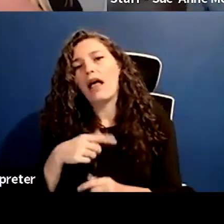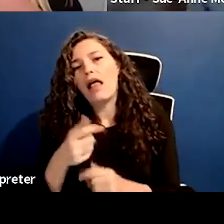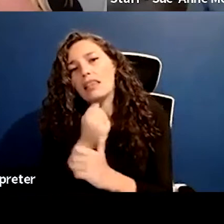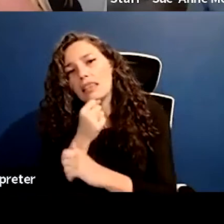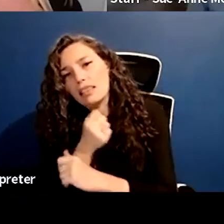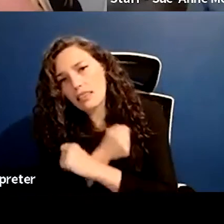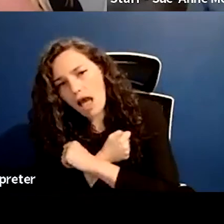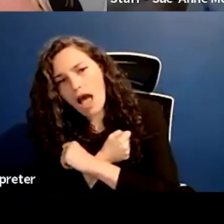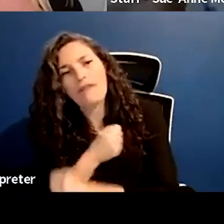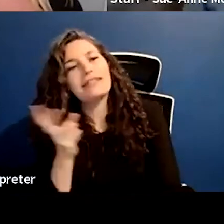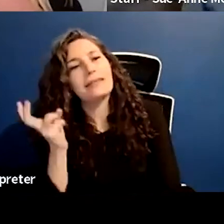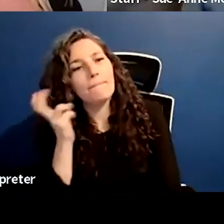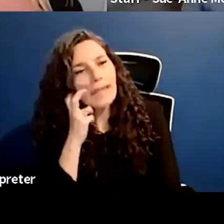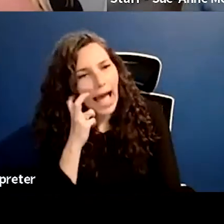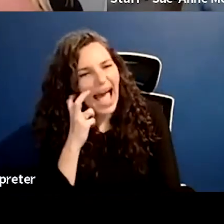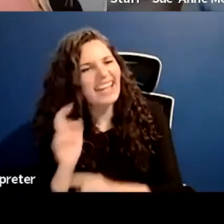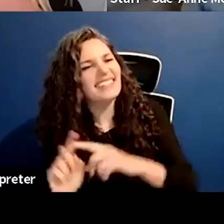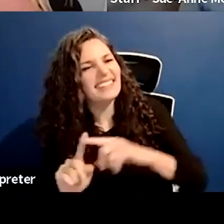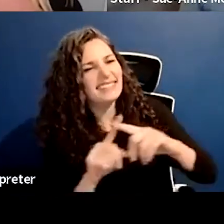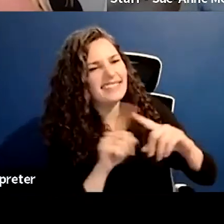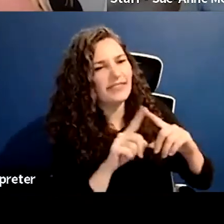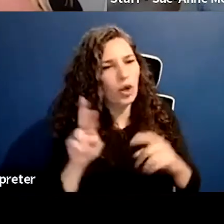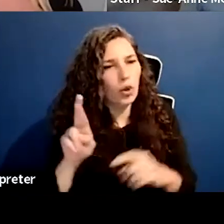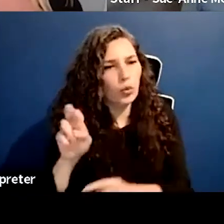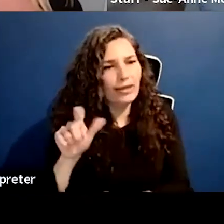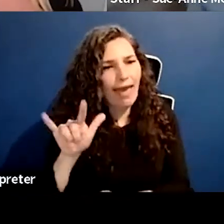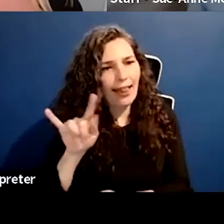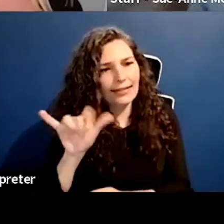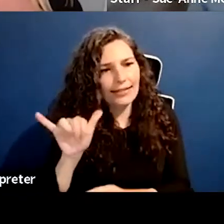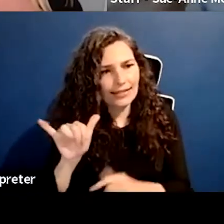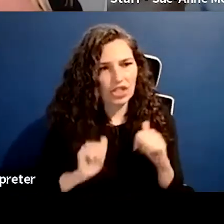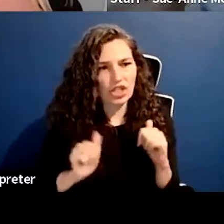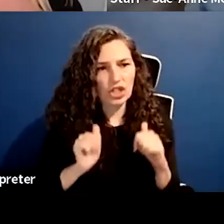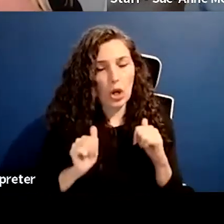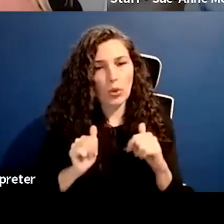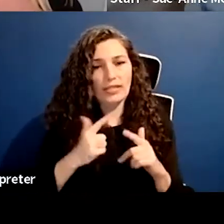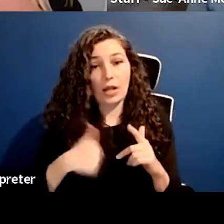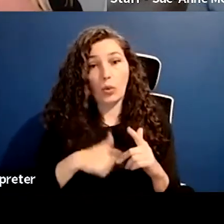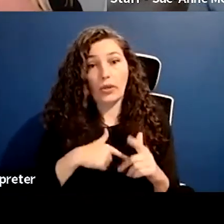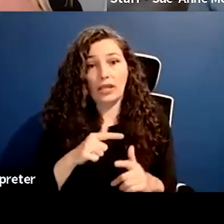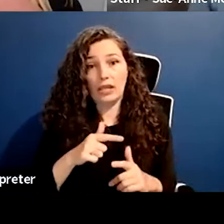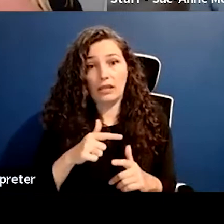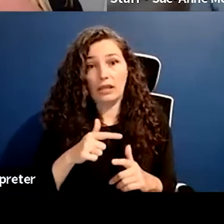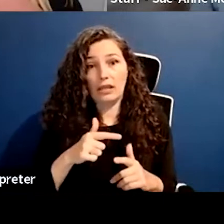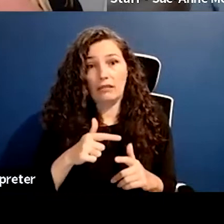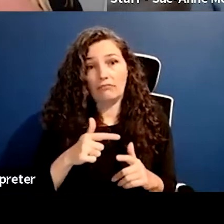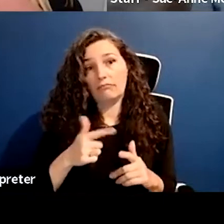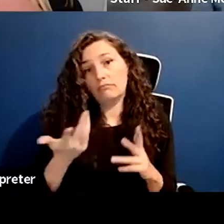So we just, and because there's so many shows, we are a, as Sue-Anne was talking about earlier,